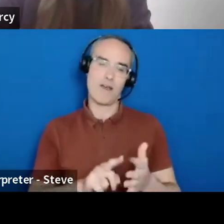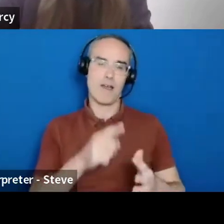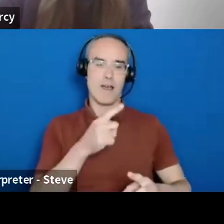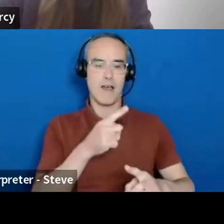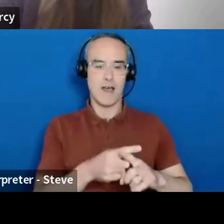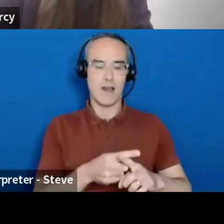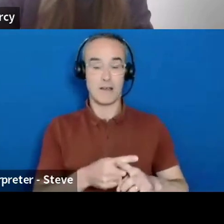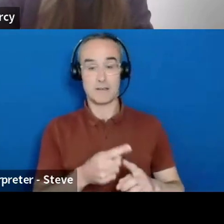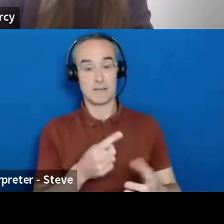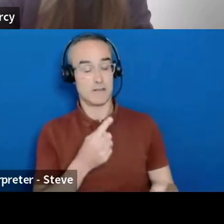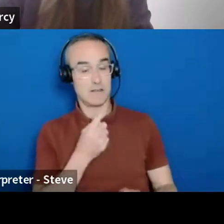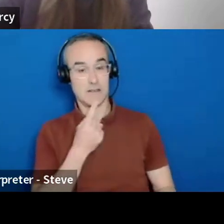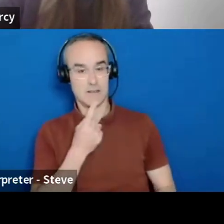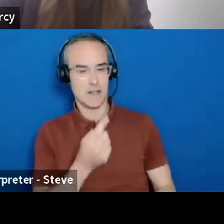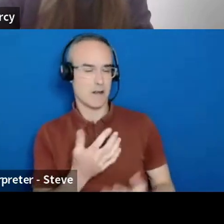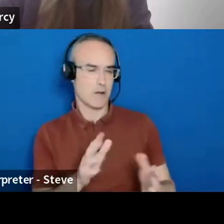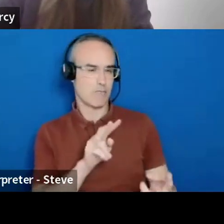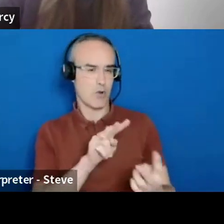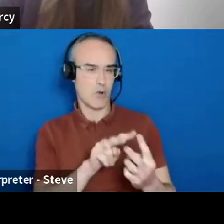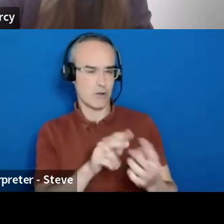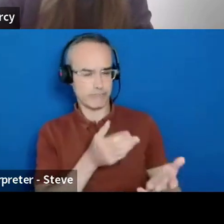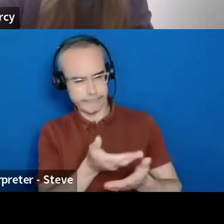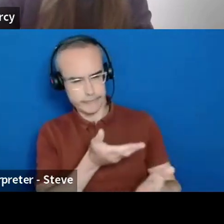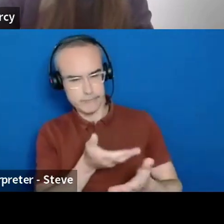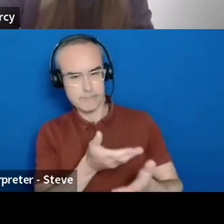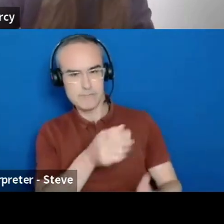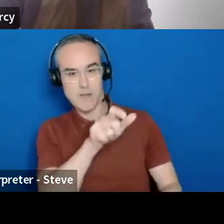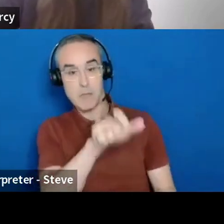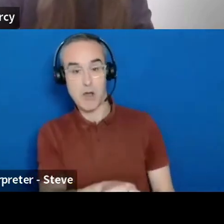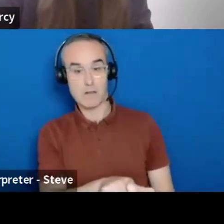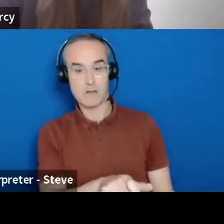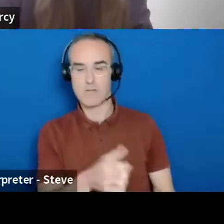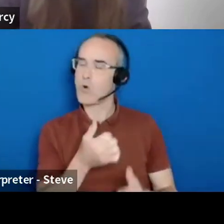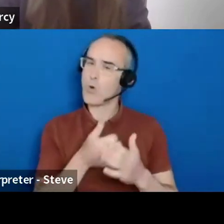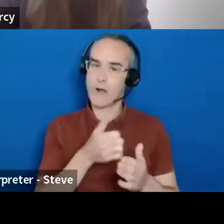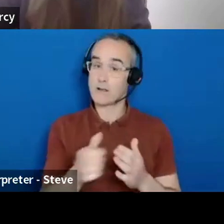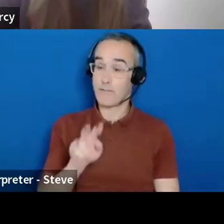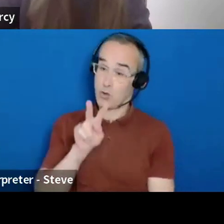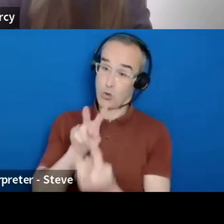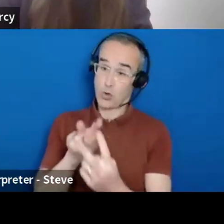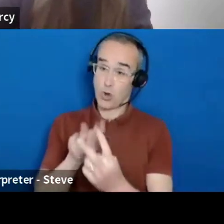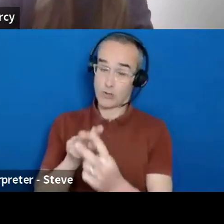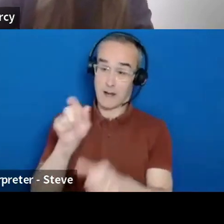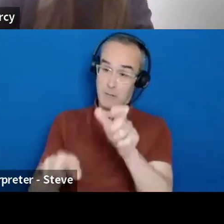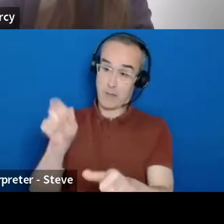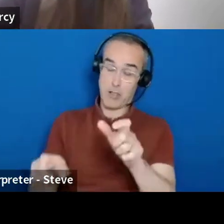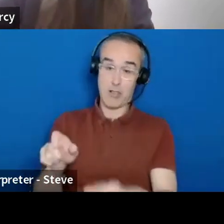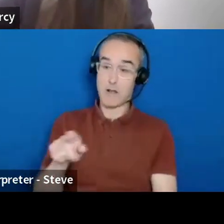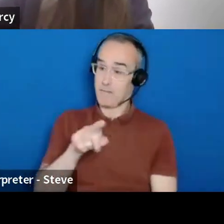details there's a team of willing people that are happy to explain the role to you, put you in touch with someone that can give you more detail